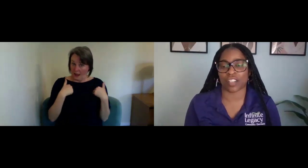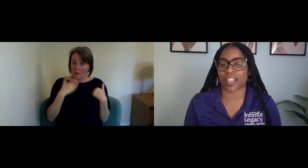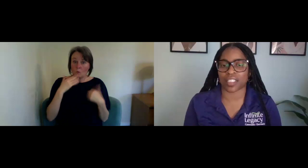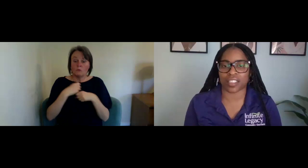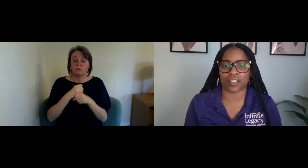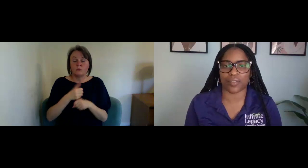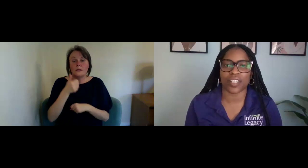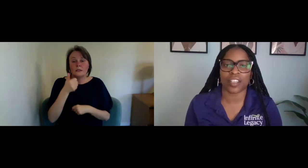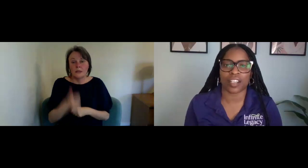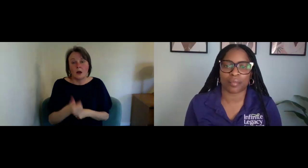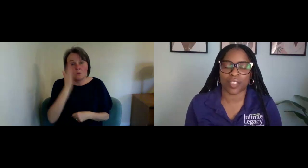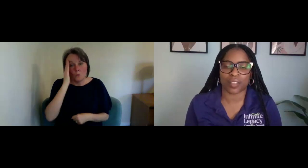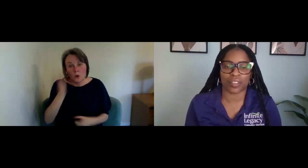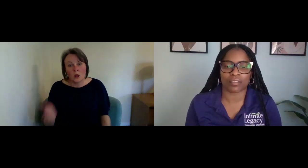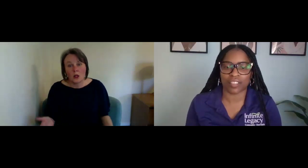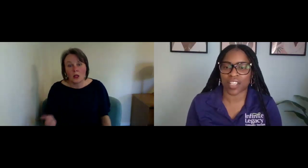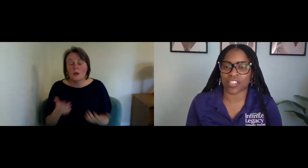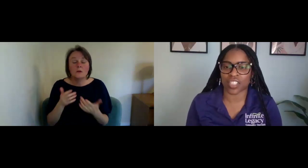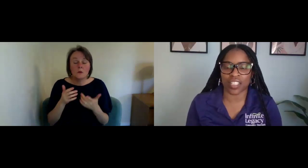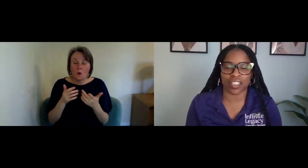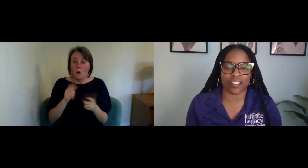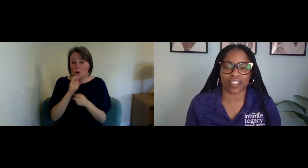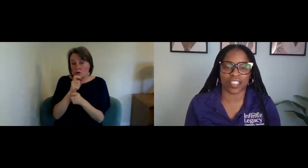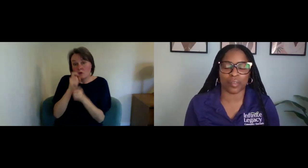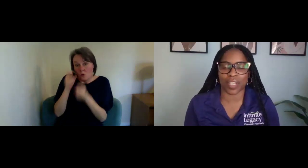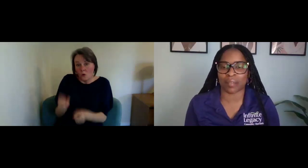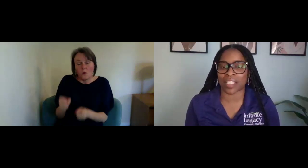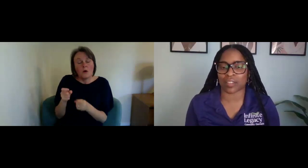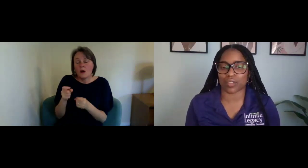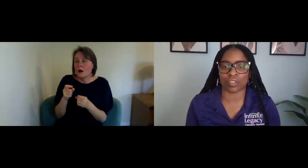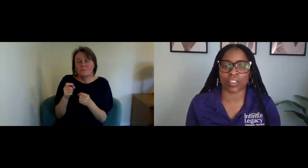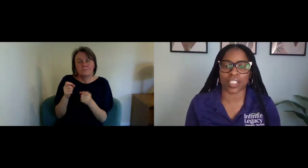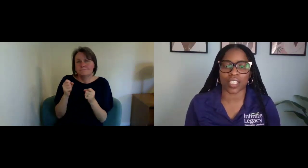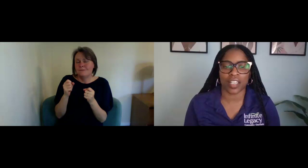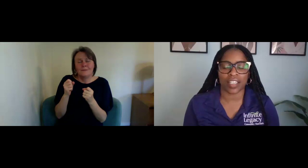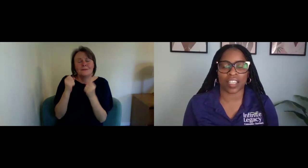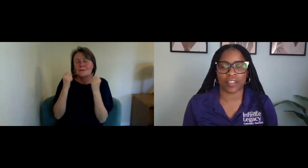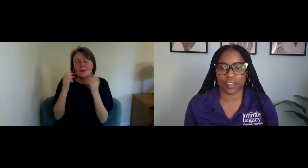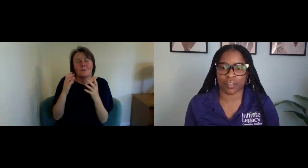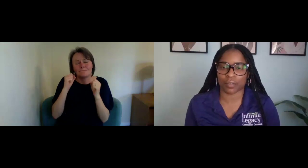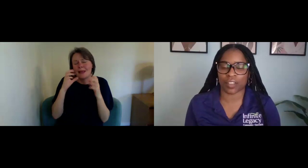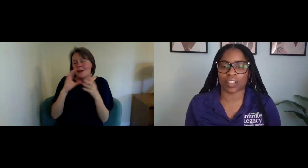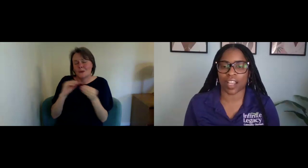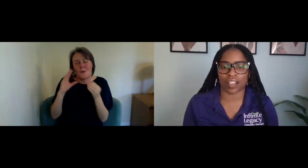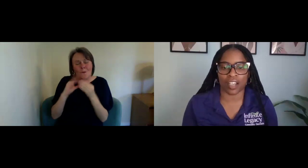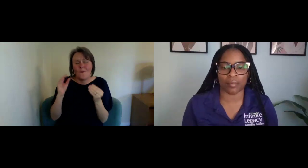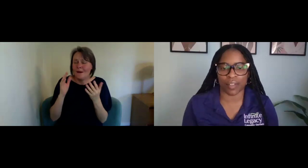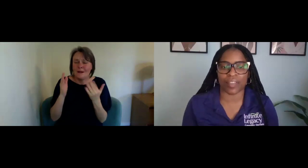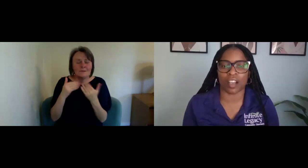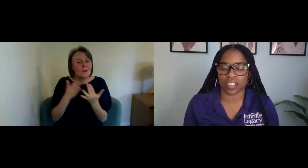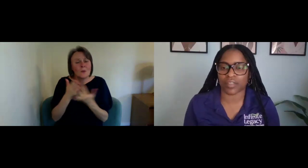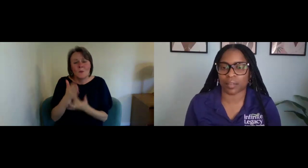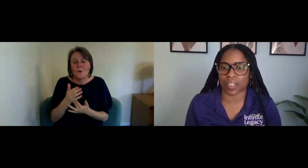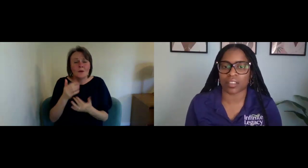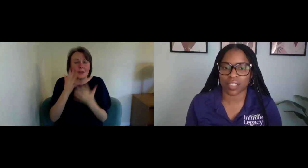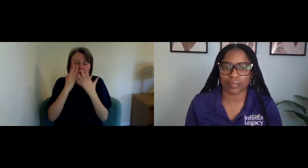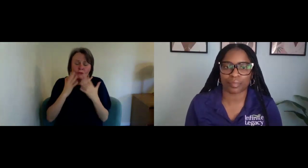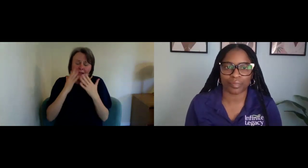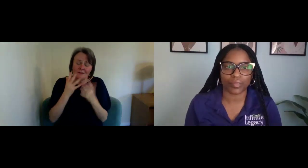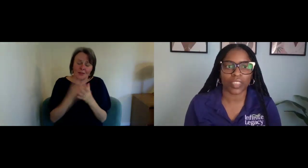itself. So donation, there are so many amazing stories even through that grief and loss of someone else.